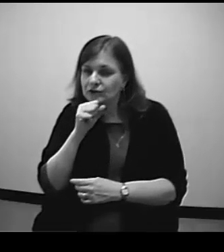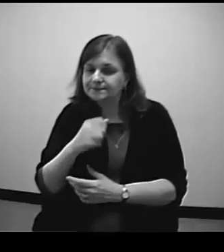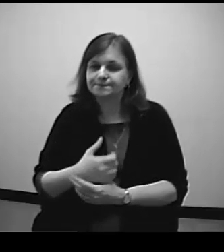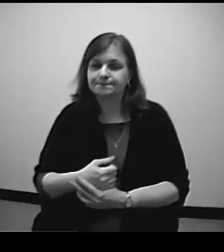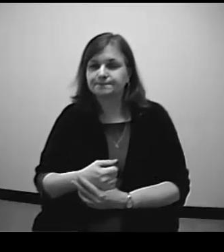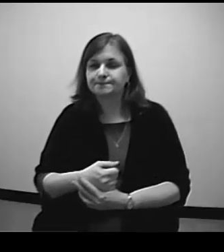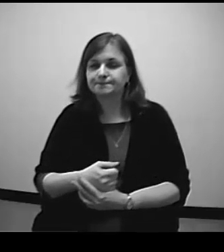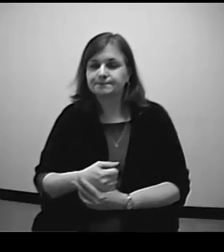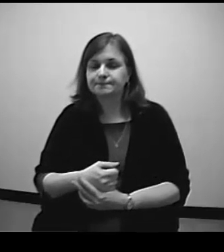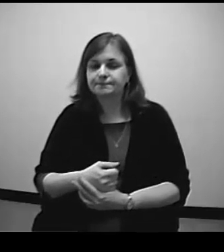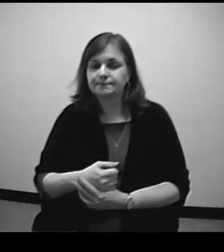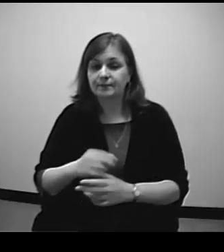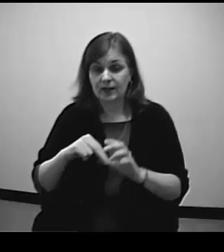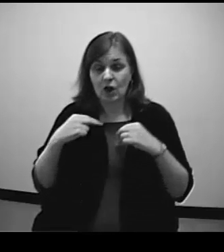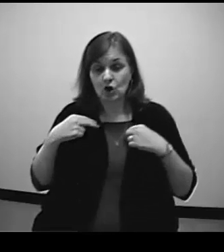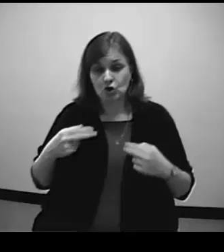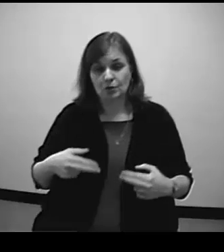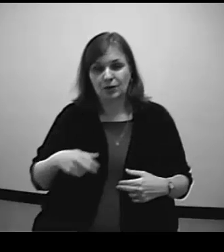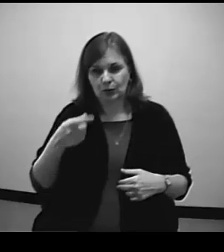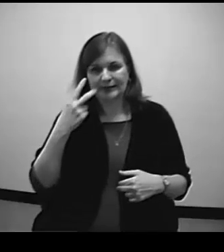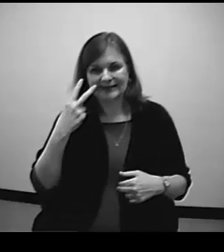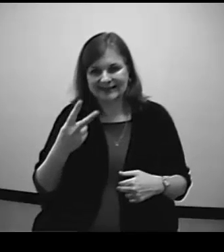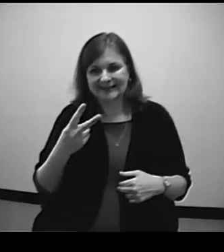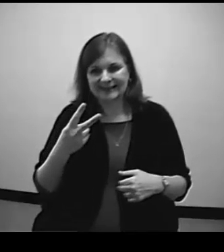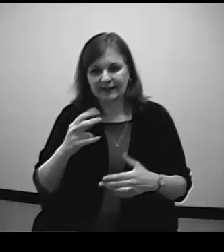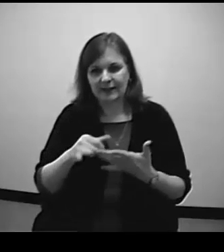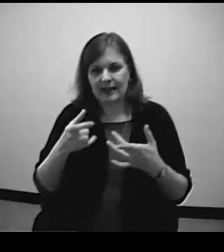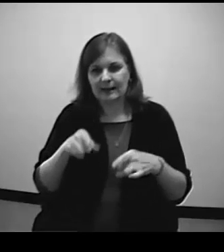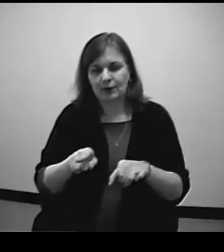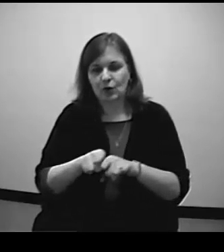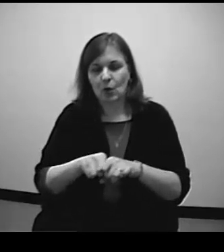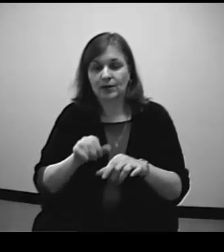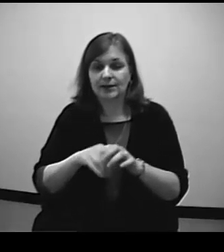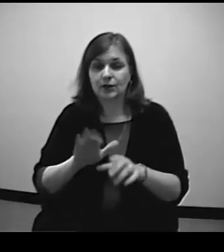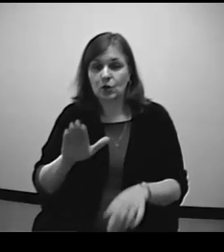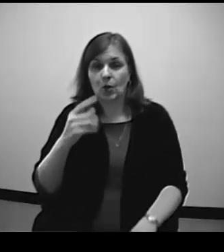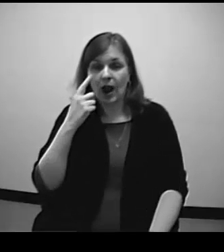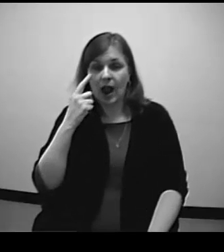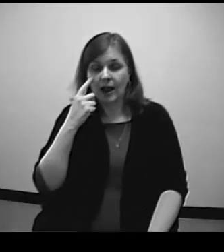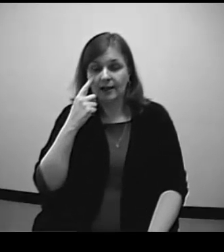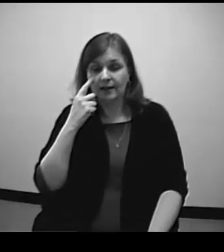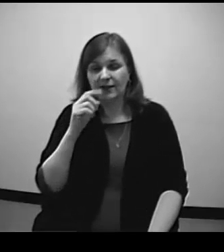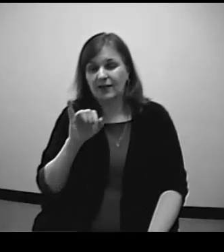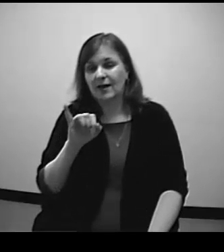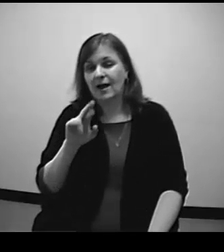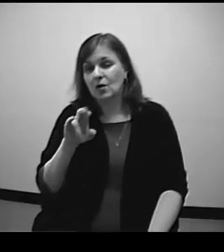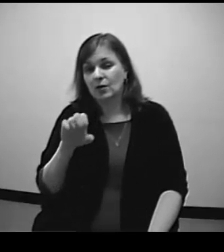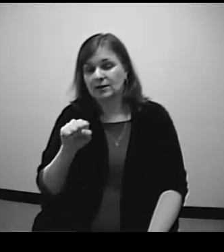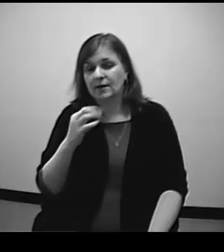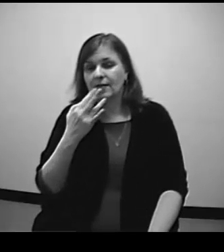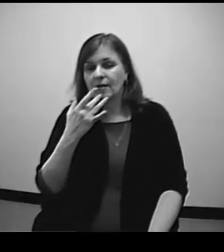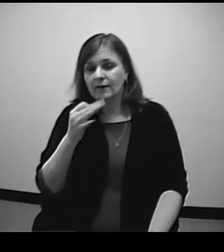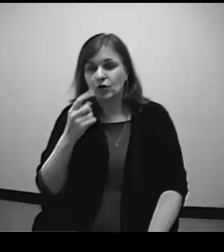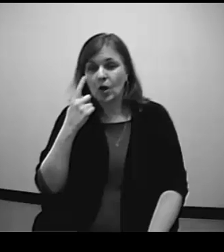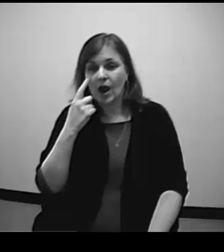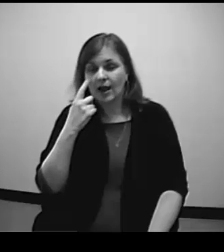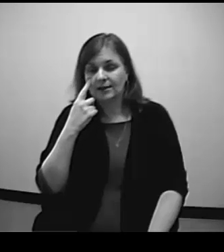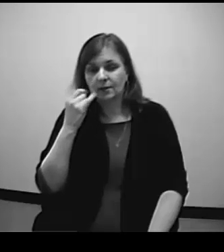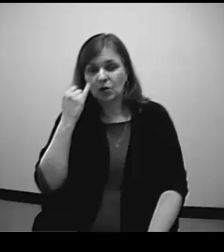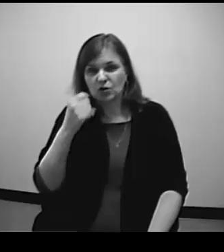in humans we can actually see a buildup of carotenoid levels in your iris or the color of your eye